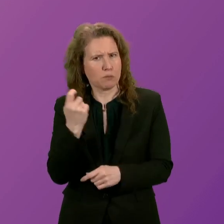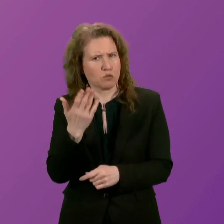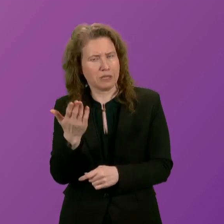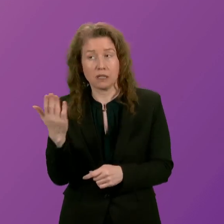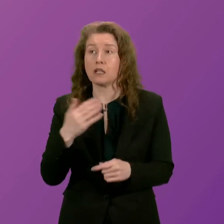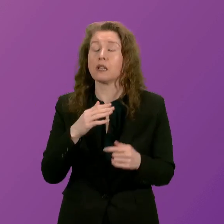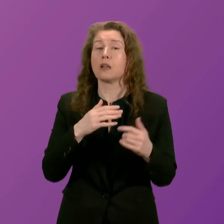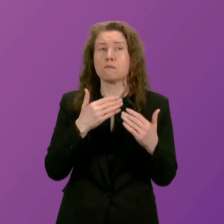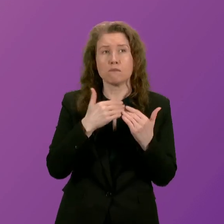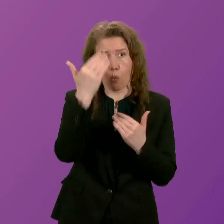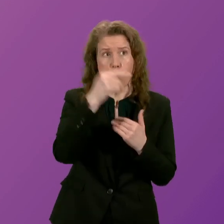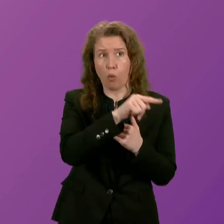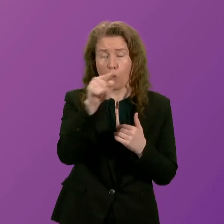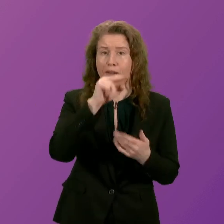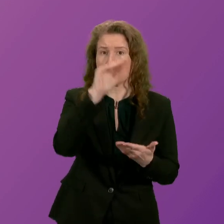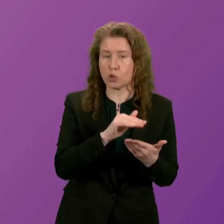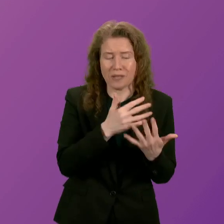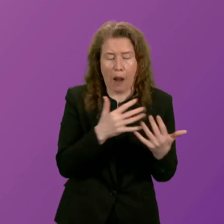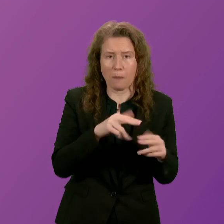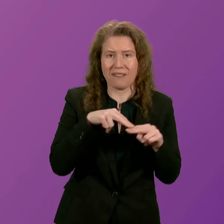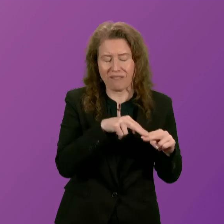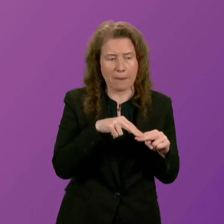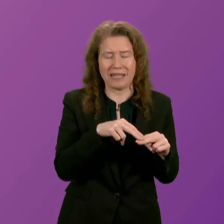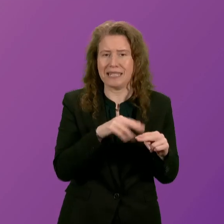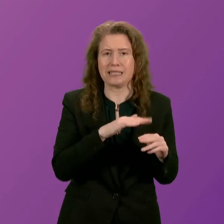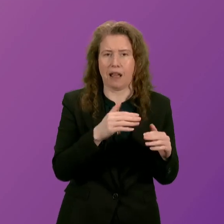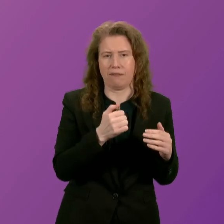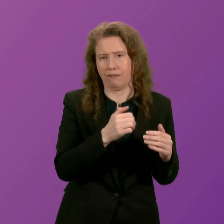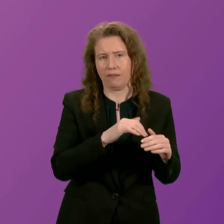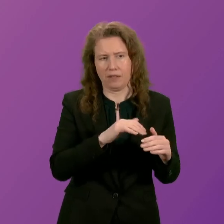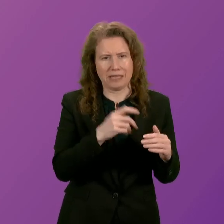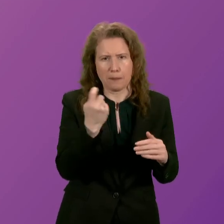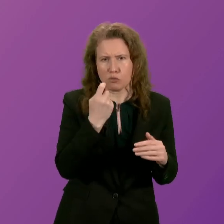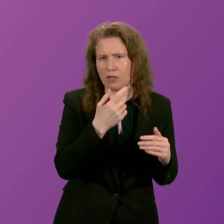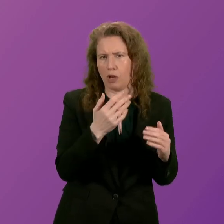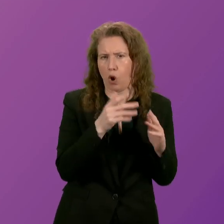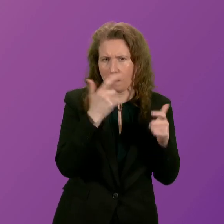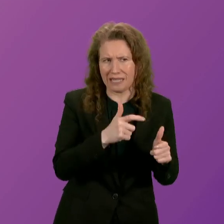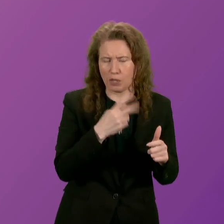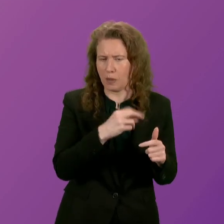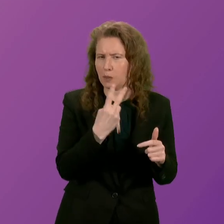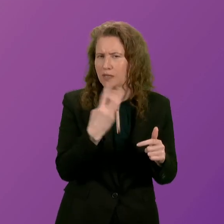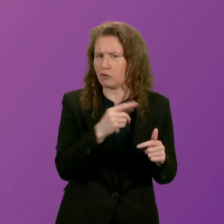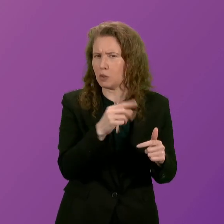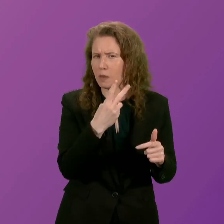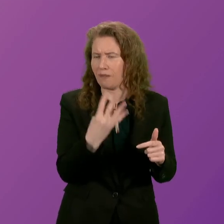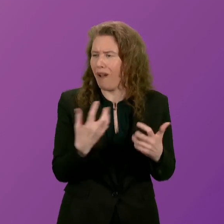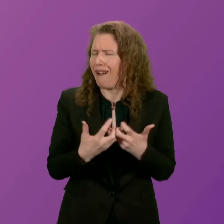of households in temporary accommodation. Why is that happening? It is happening because the